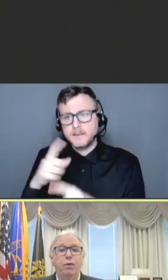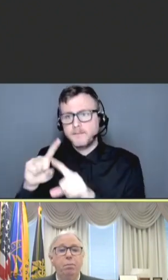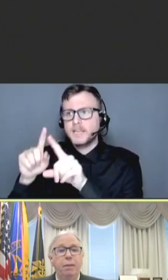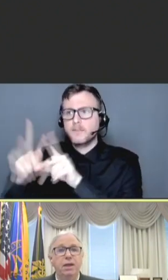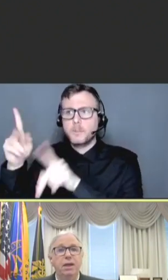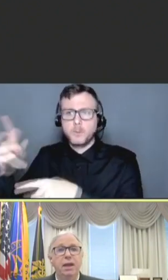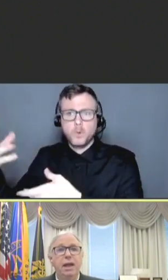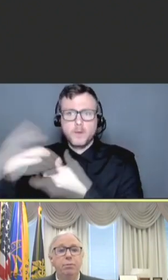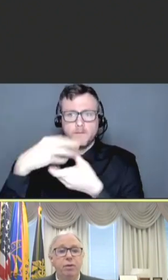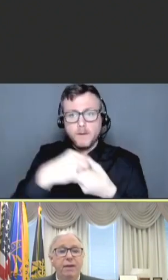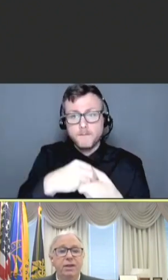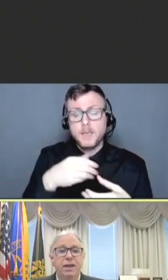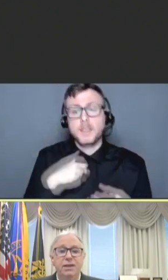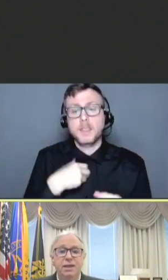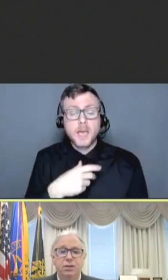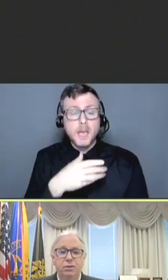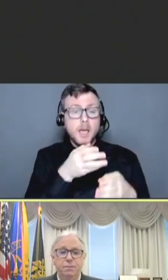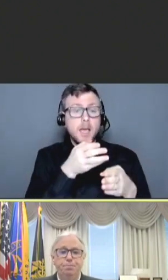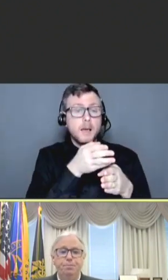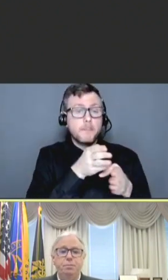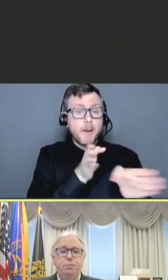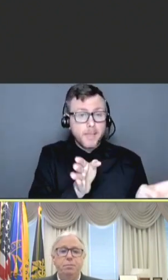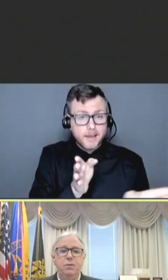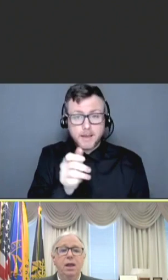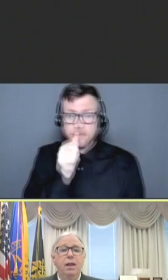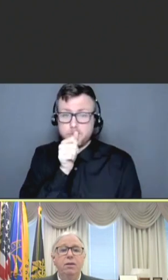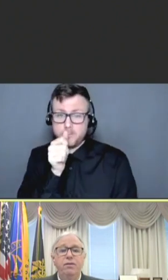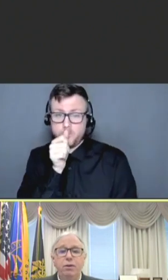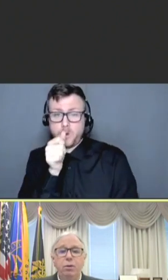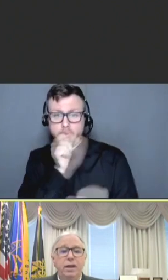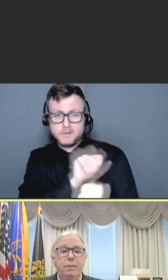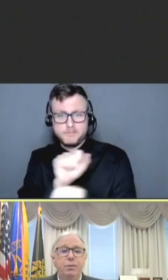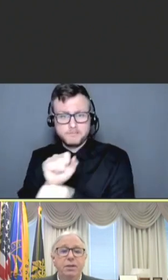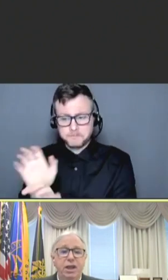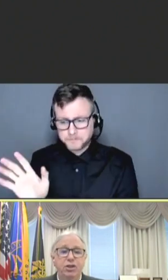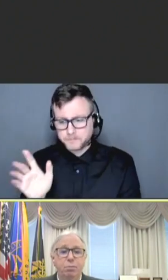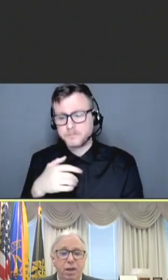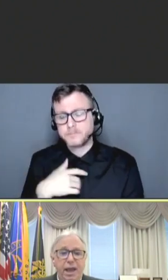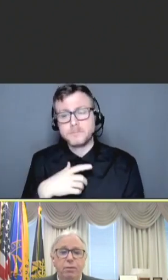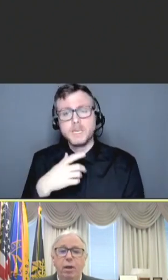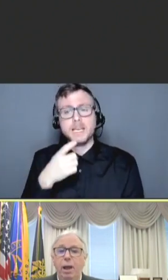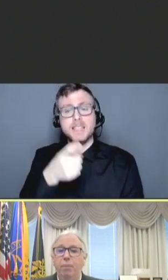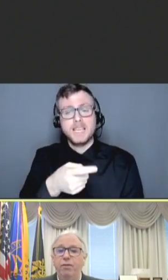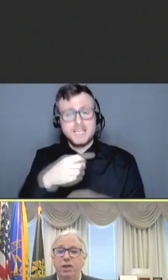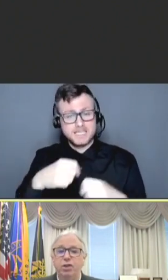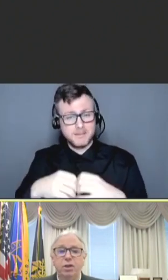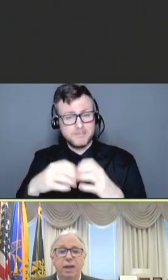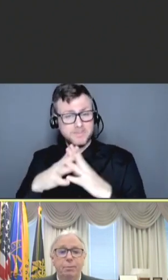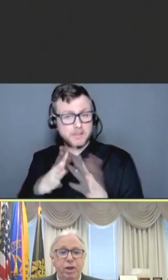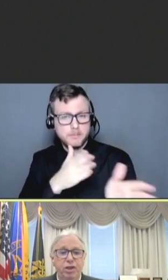both the public and private sectors. The federal implementation plan will help foster collaboration